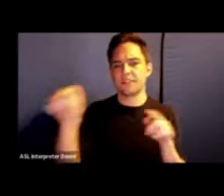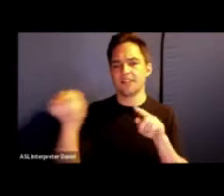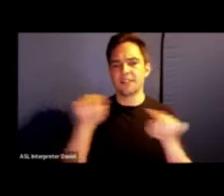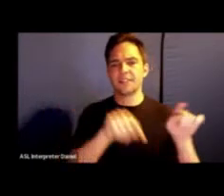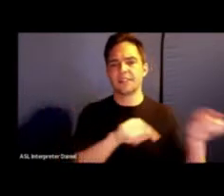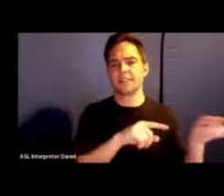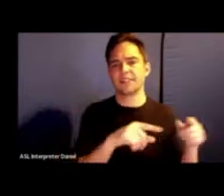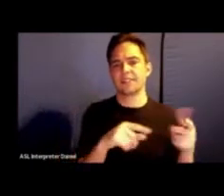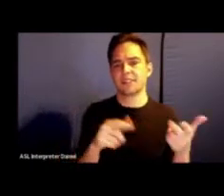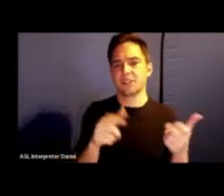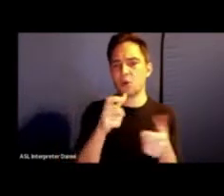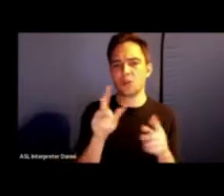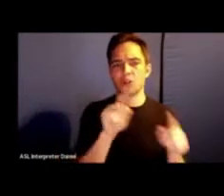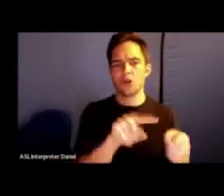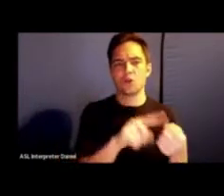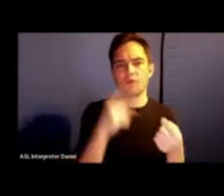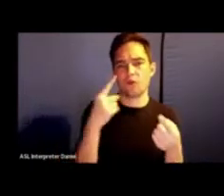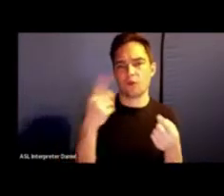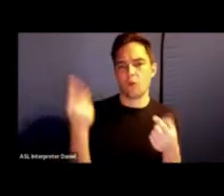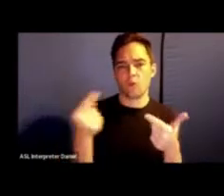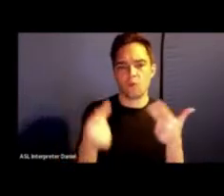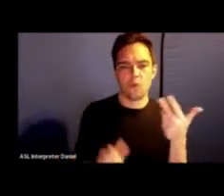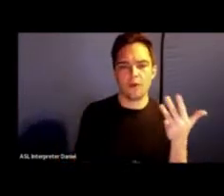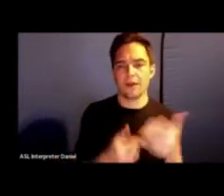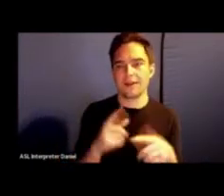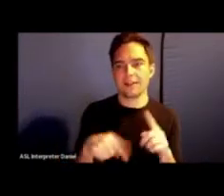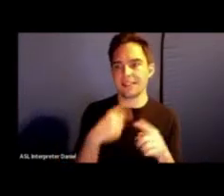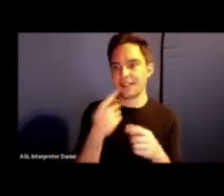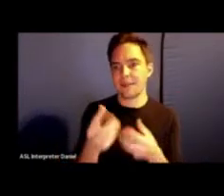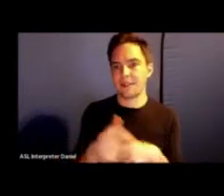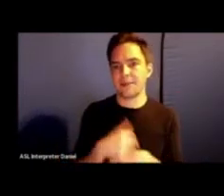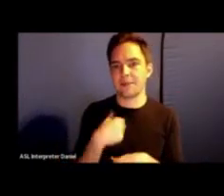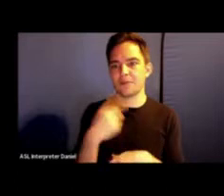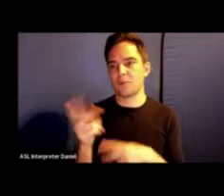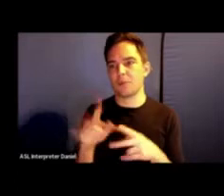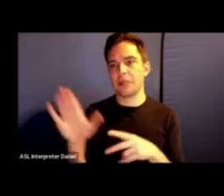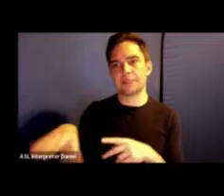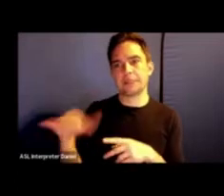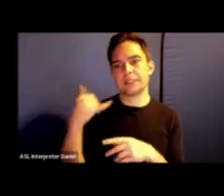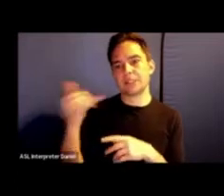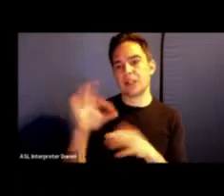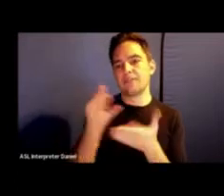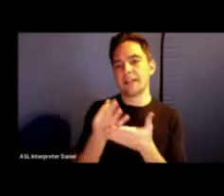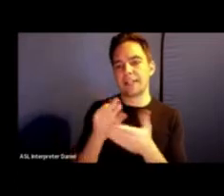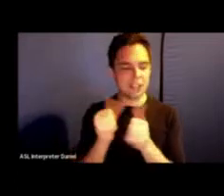who you should go to, for one, I can't really tell you how many times I told people to call their financial agency because their worker didn't get paid,